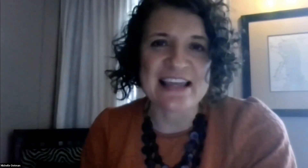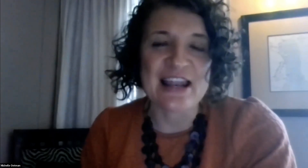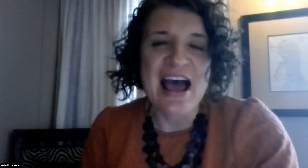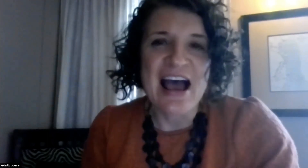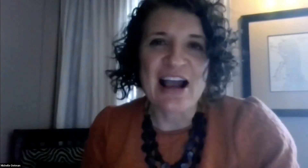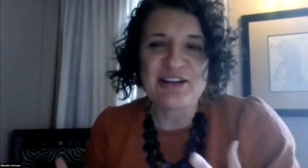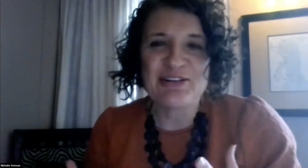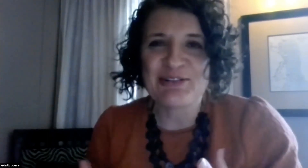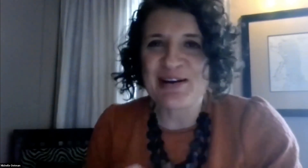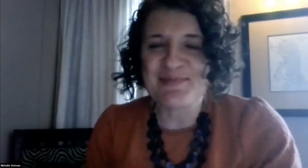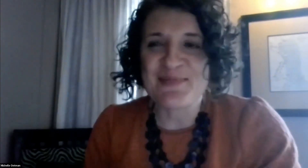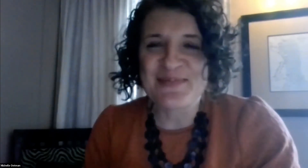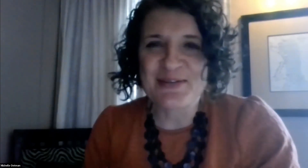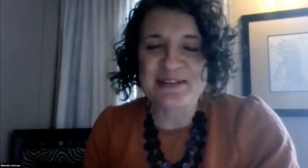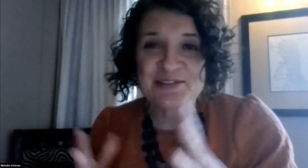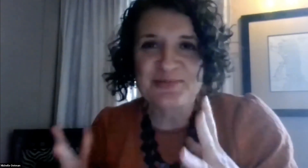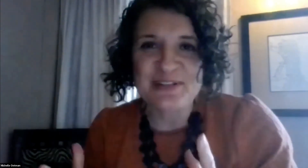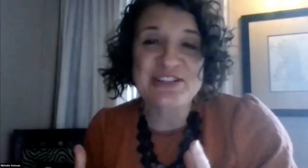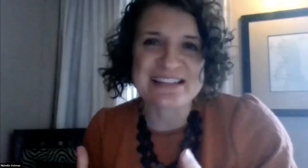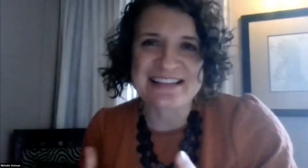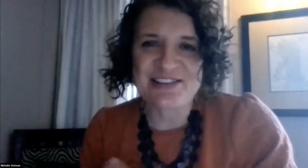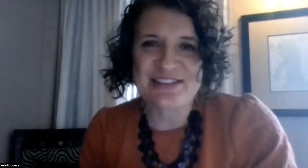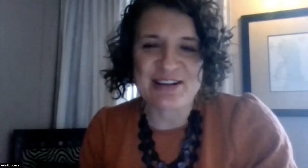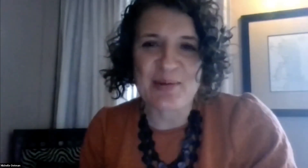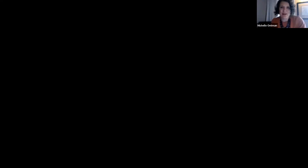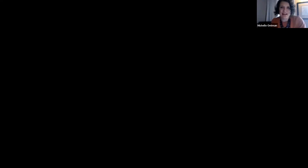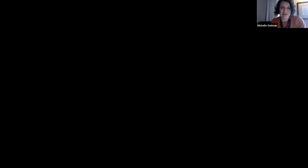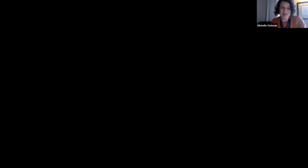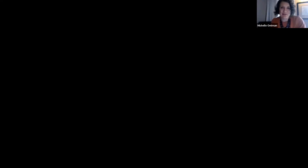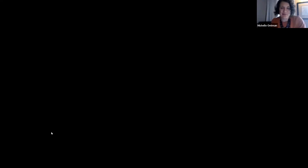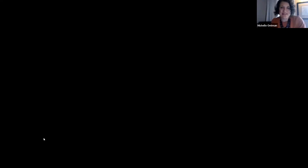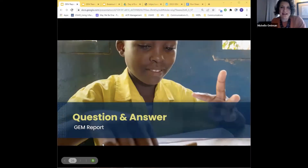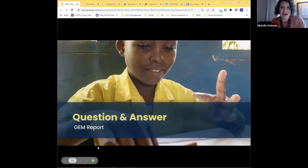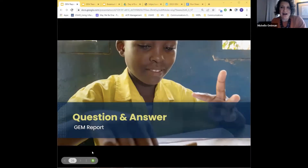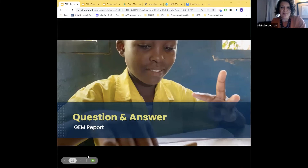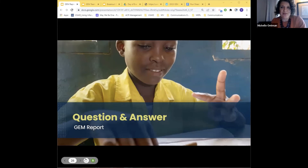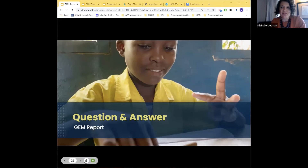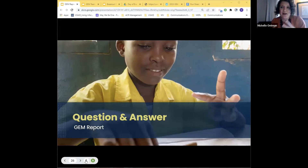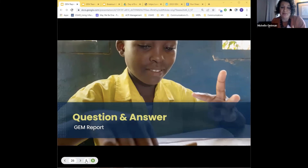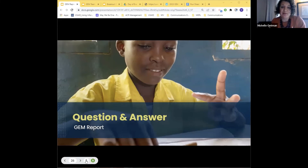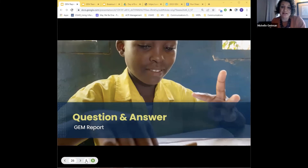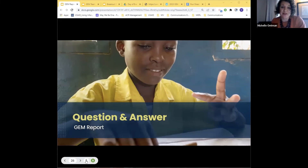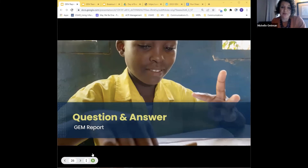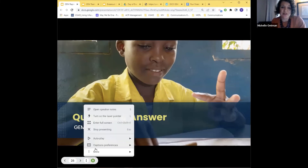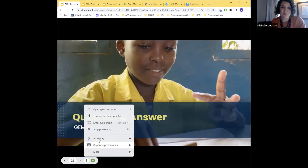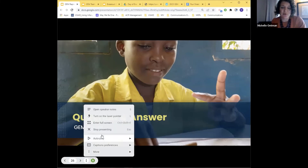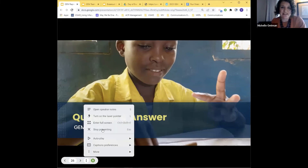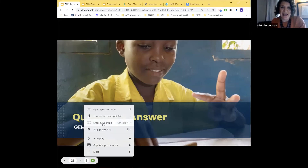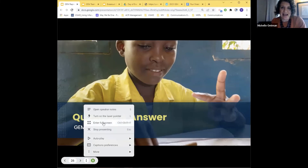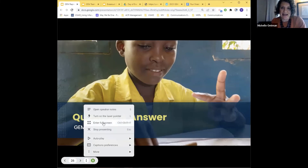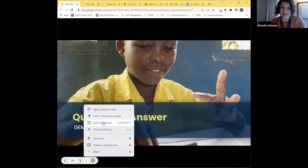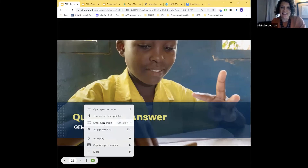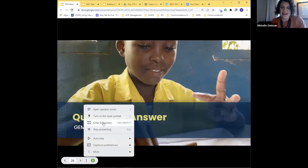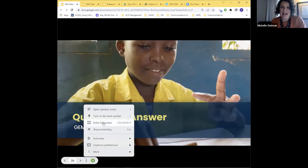And I know there was such rich discussion in our breakout groups. There's probably so much more to add.